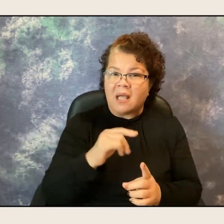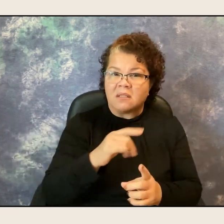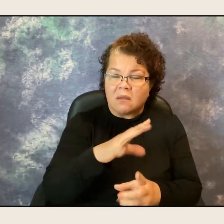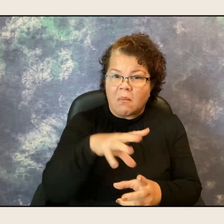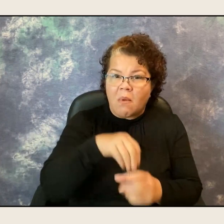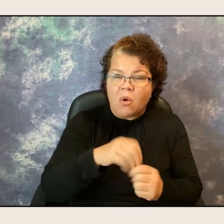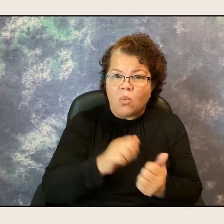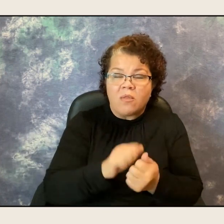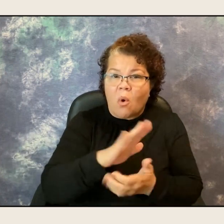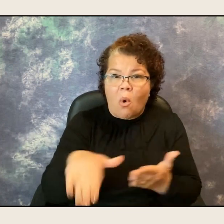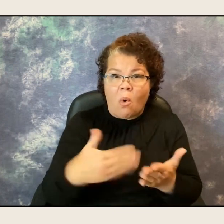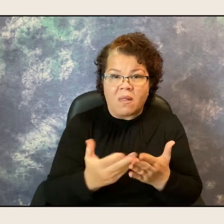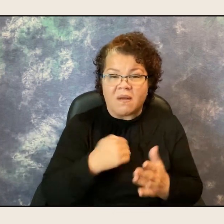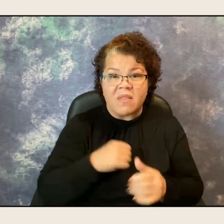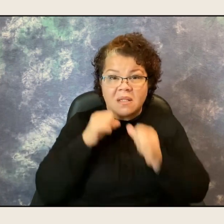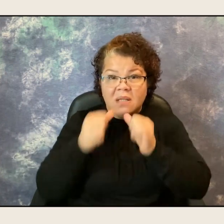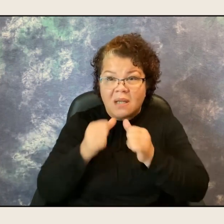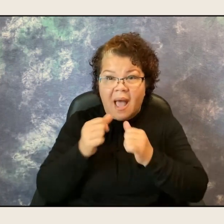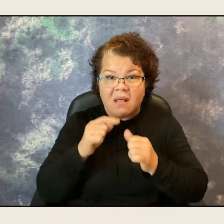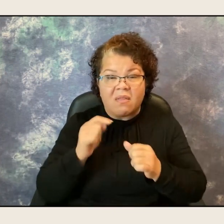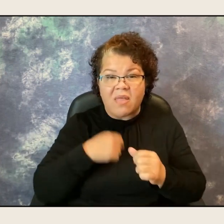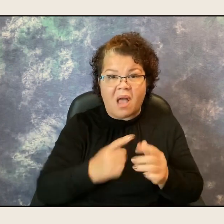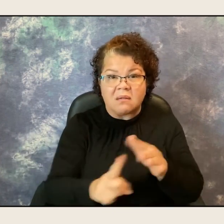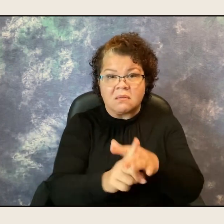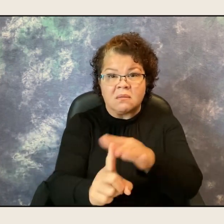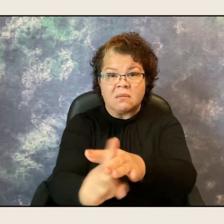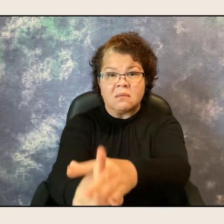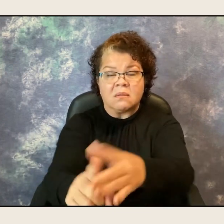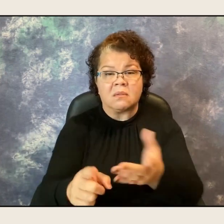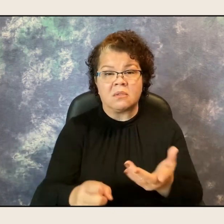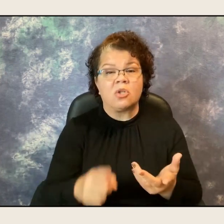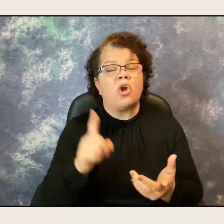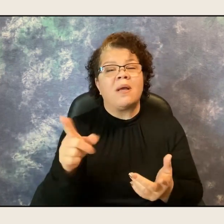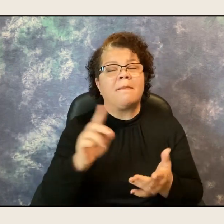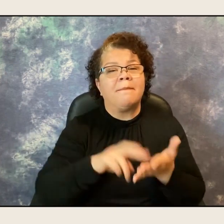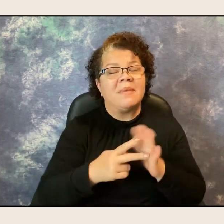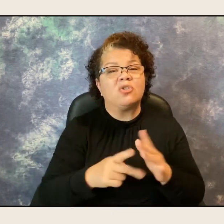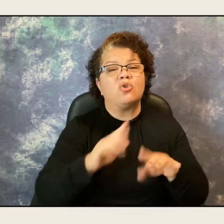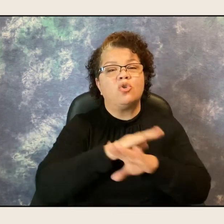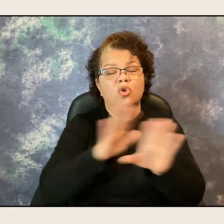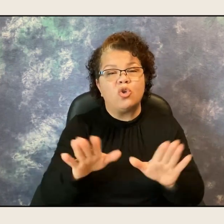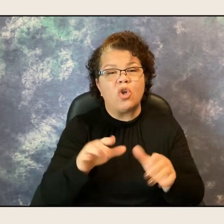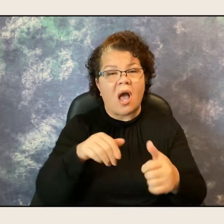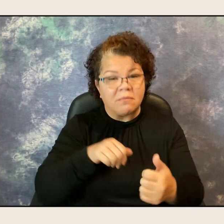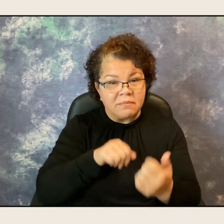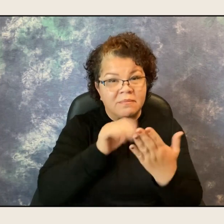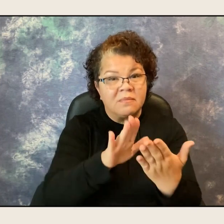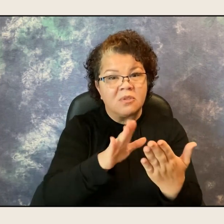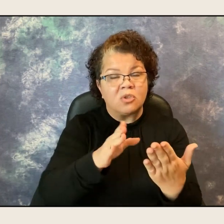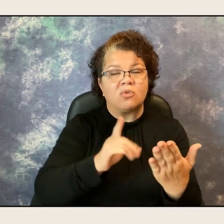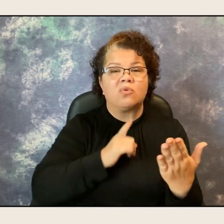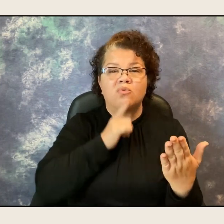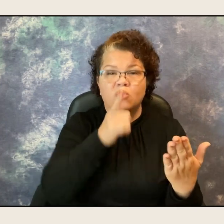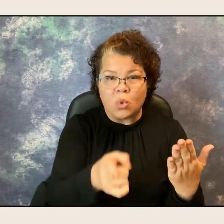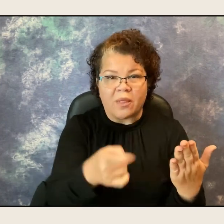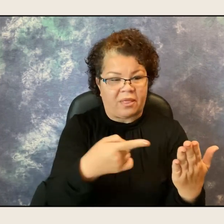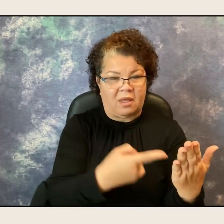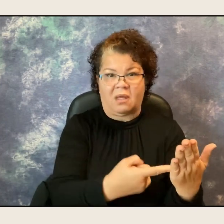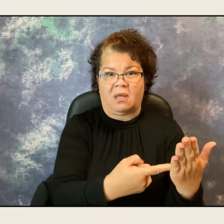So basically, you're not facing truth and history. So how could you face something that's been brought for you?